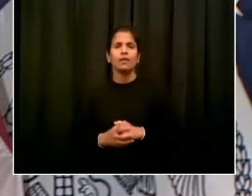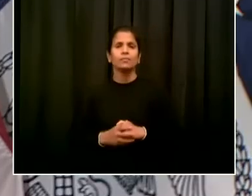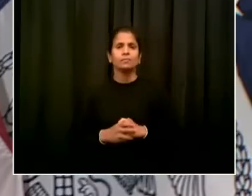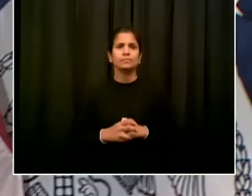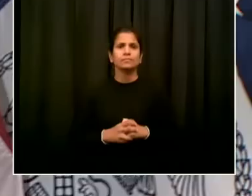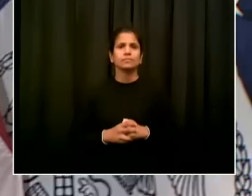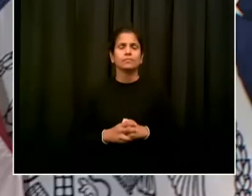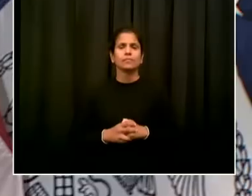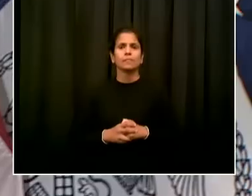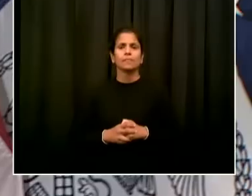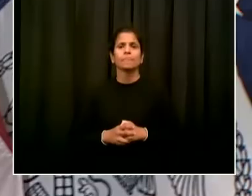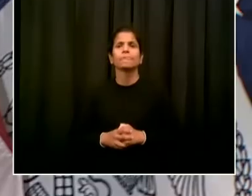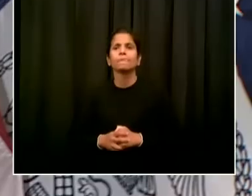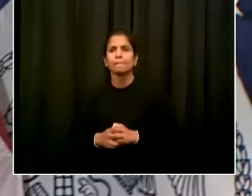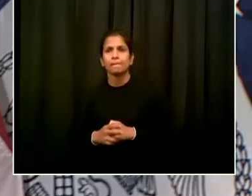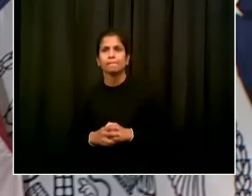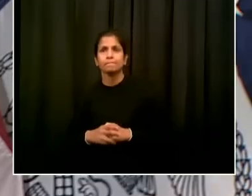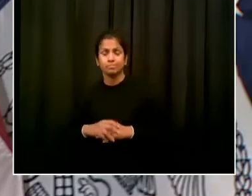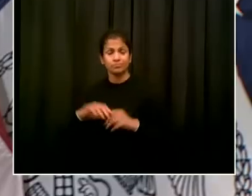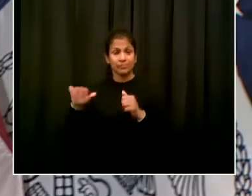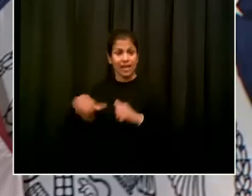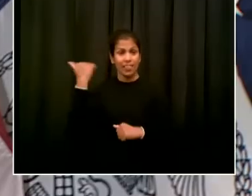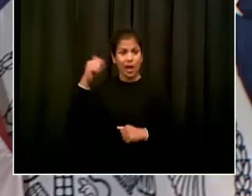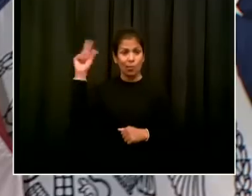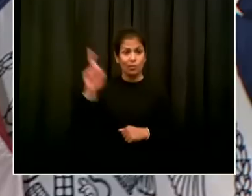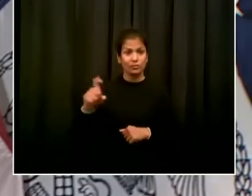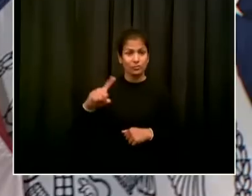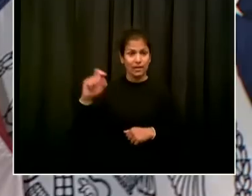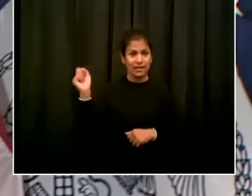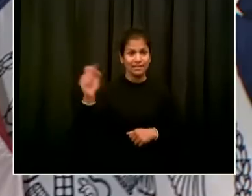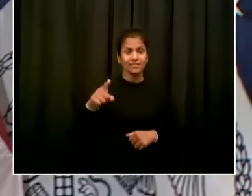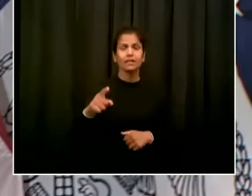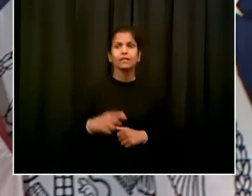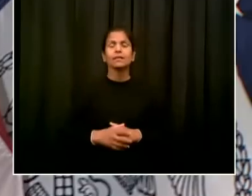ALSO WANTED TO AA, SKYOYOU MENTIONED LAST WEEK, OTHER AREAS ATHT WERE CREEINEPG G UP IN CONCERNS FOR YOUR.